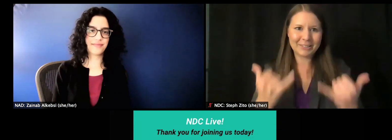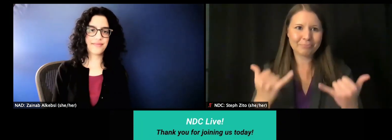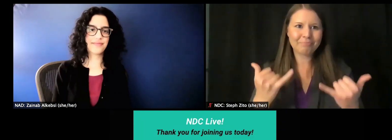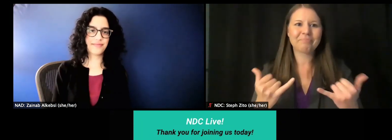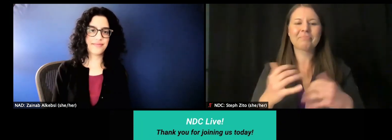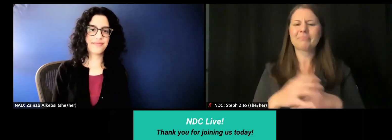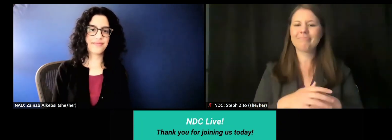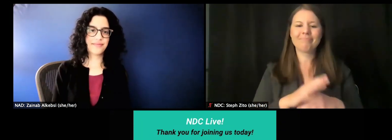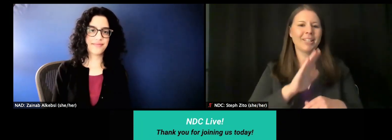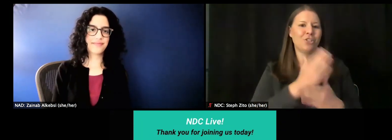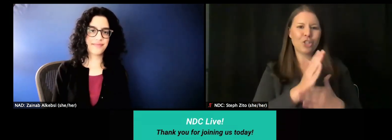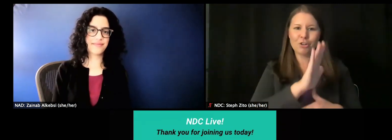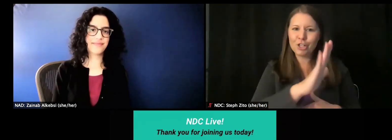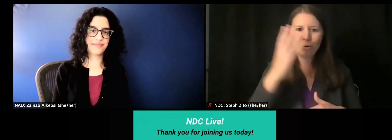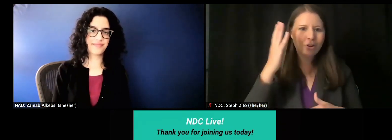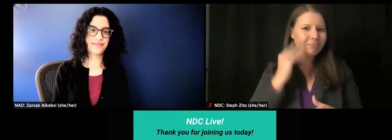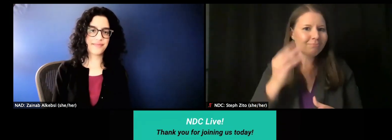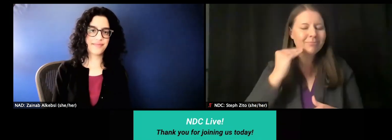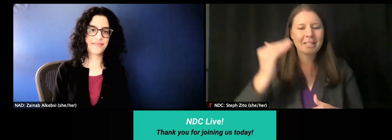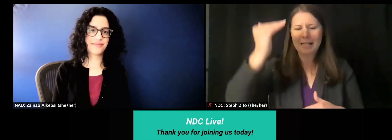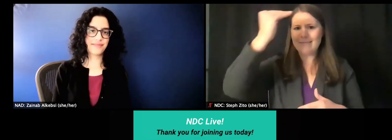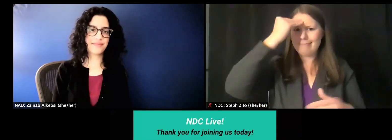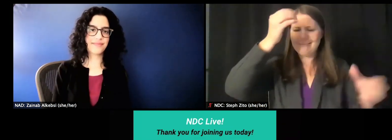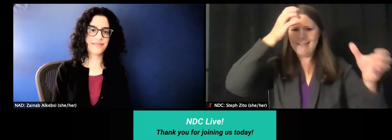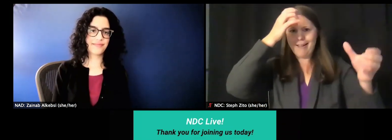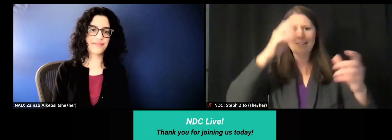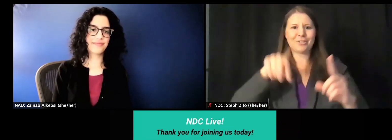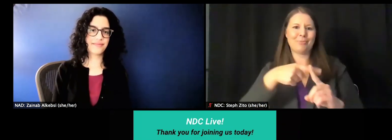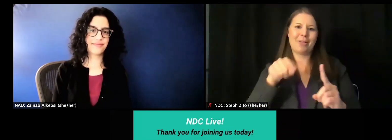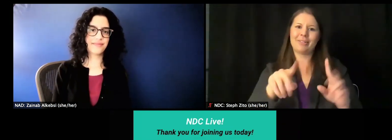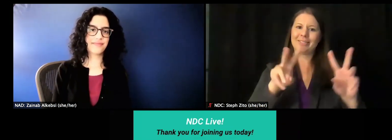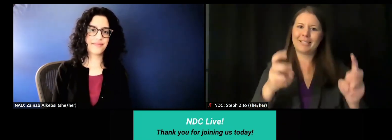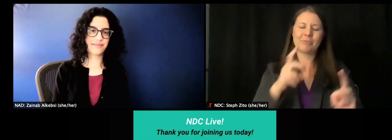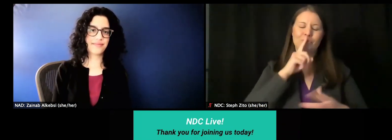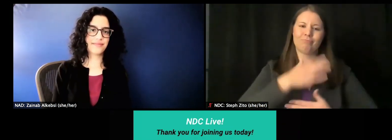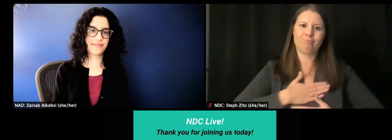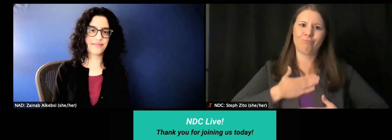our gratitude for your as well for sharing your extensive knowledge on this subject.